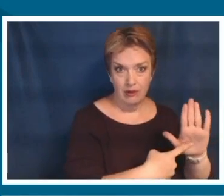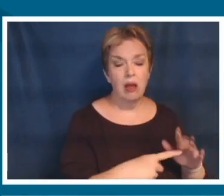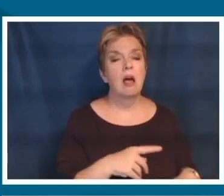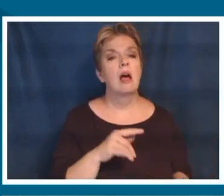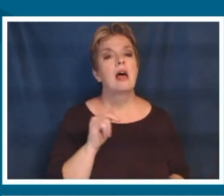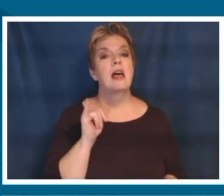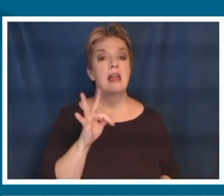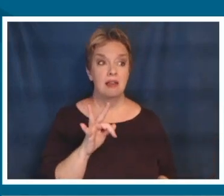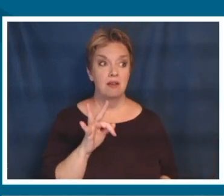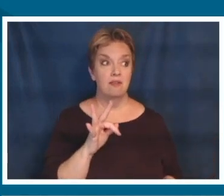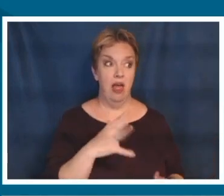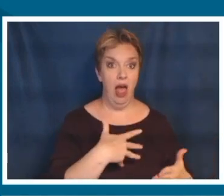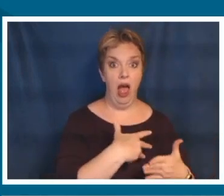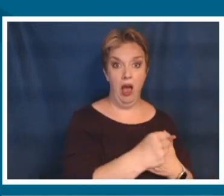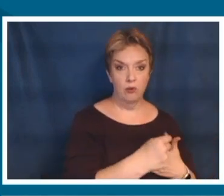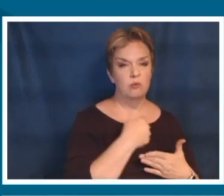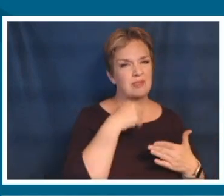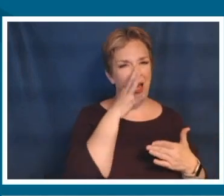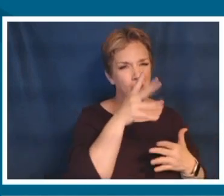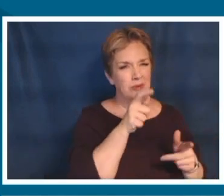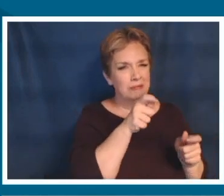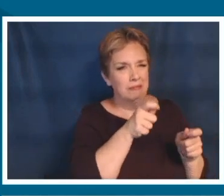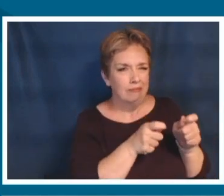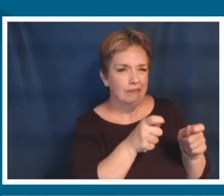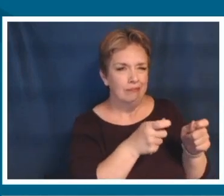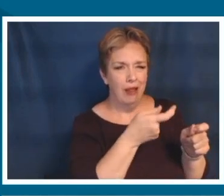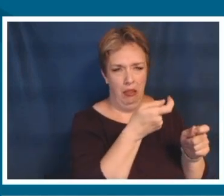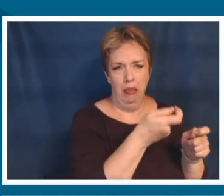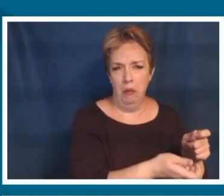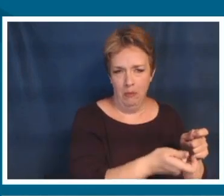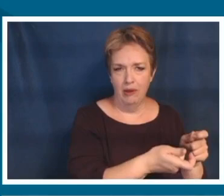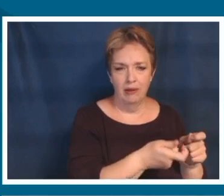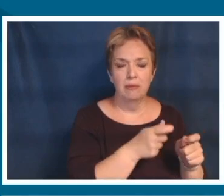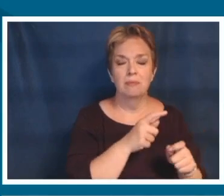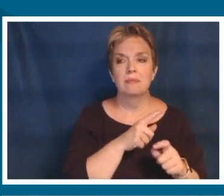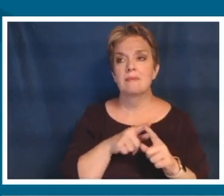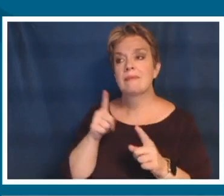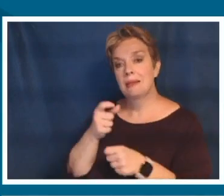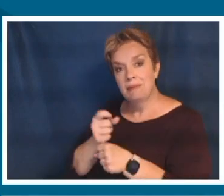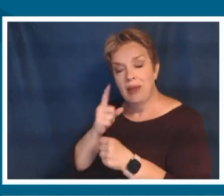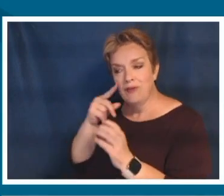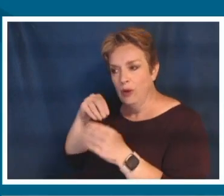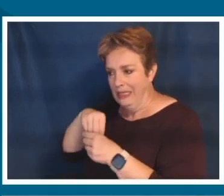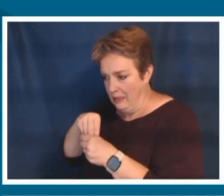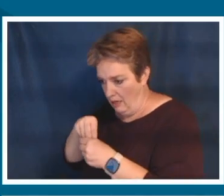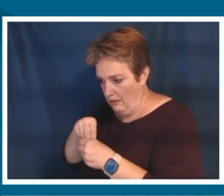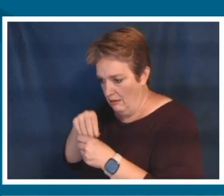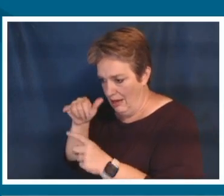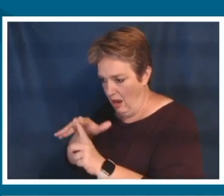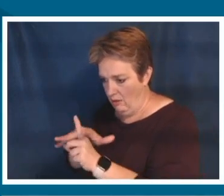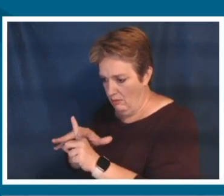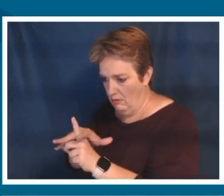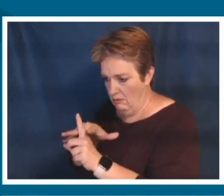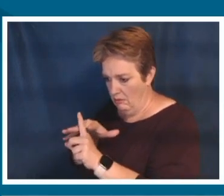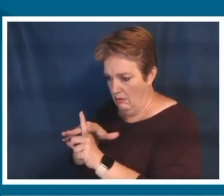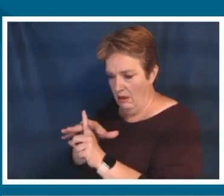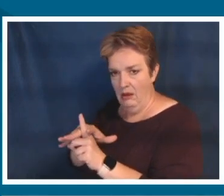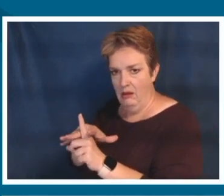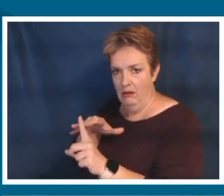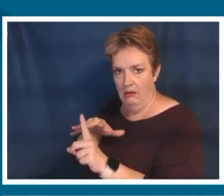have done it slightly differently but um it has this dialogue really with the